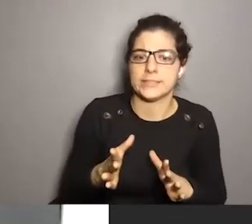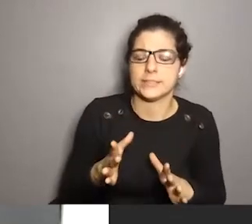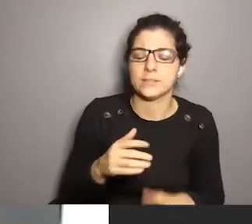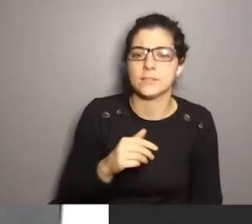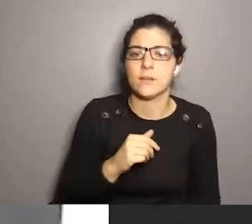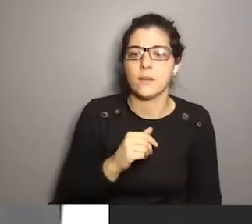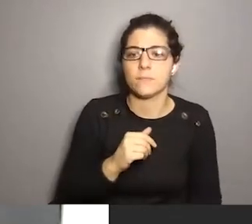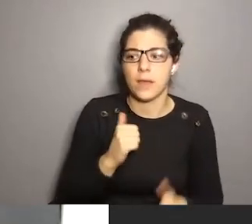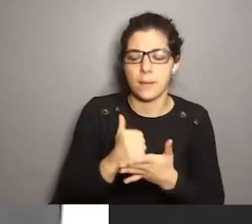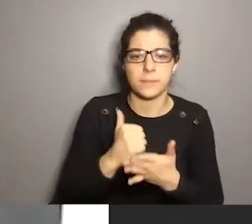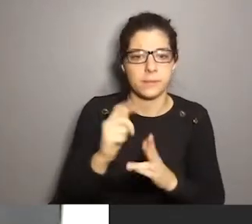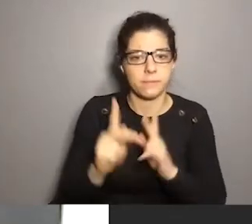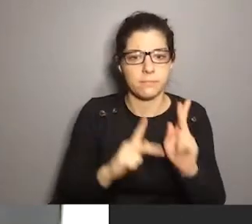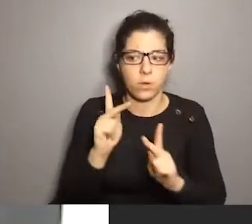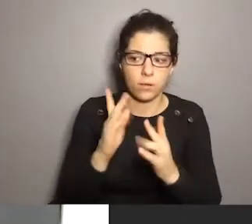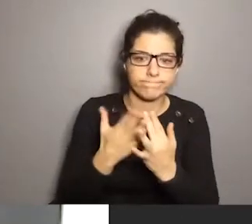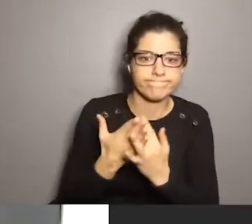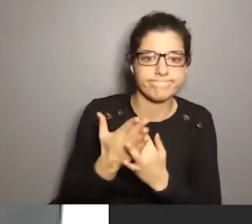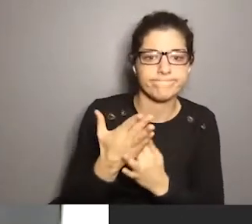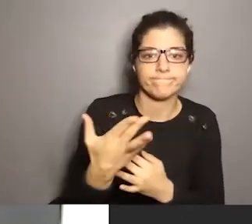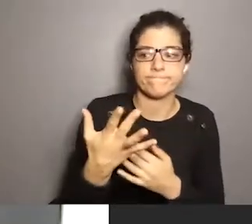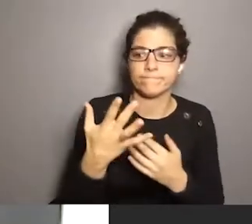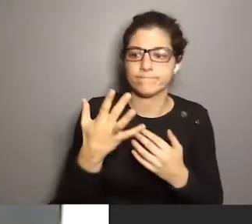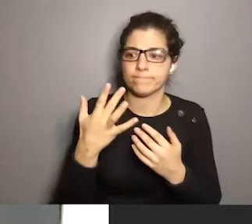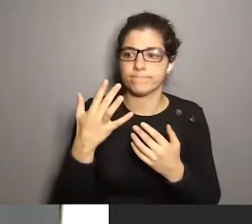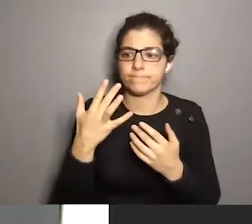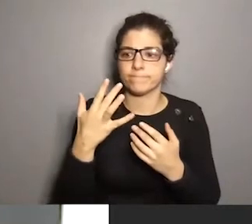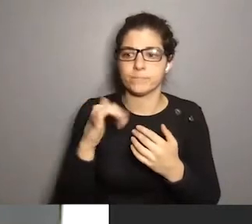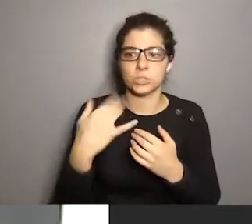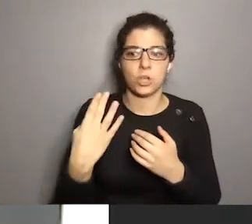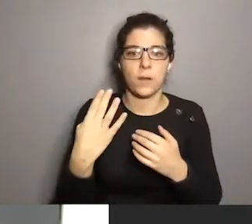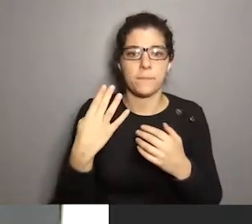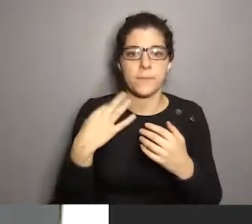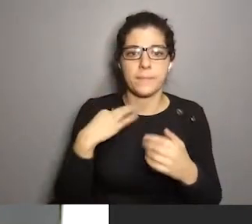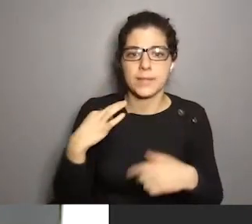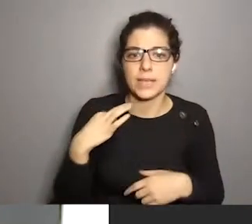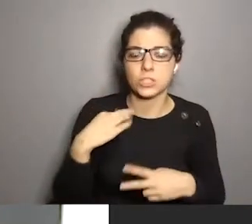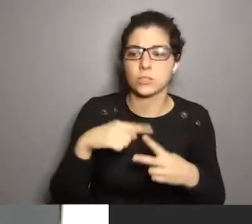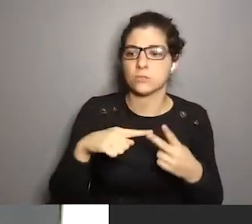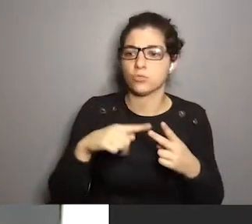helping people get through job applications resumes, career readiness workshops